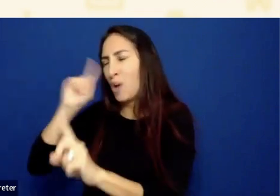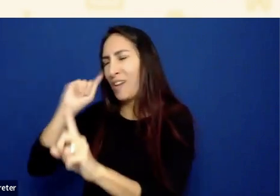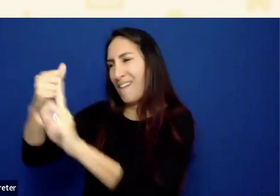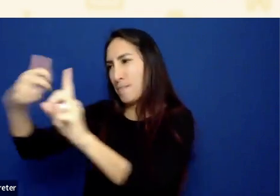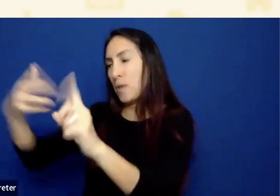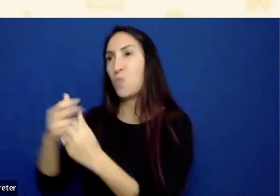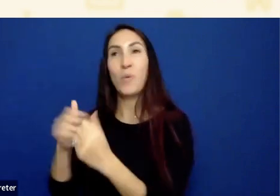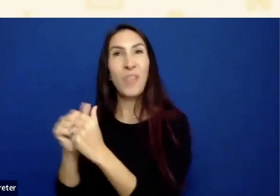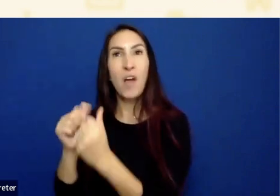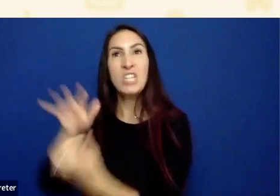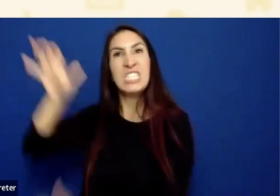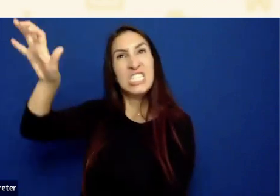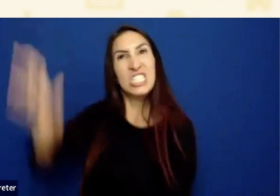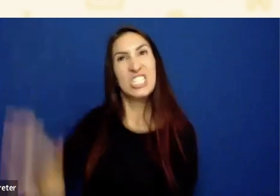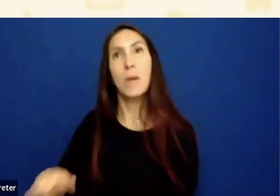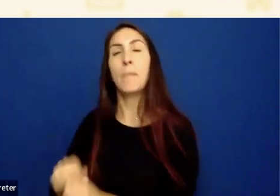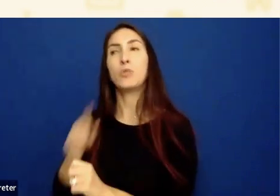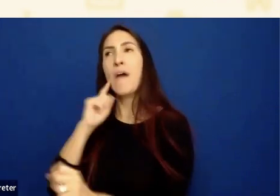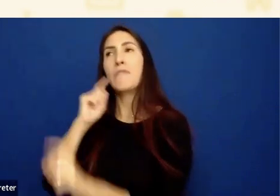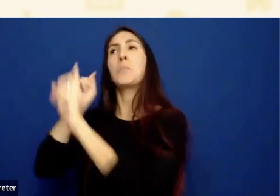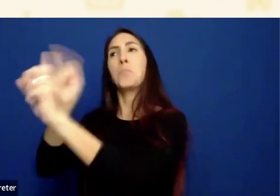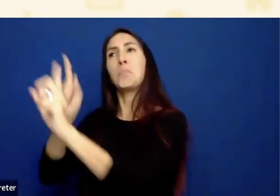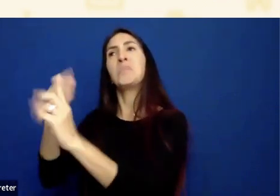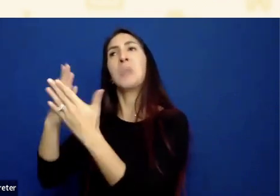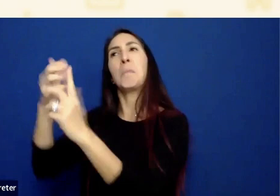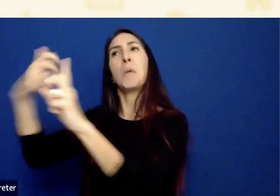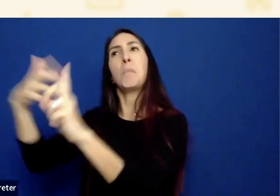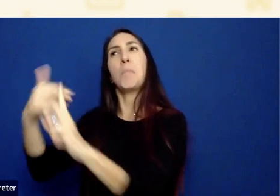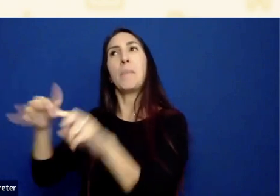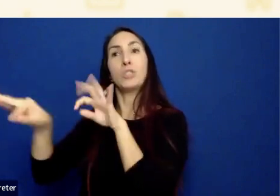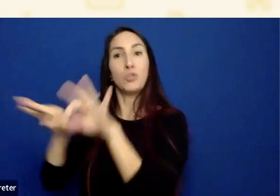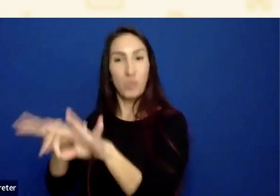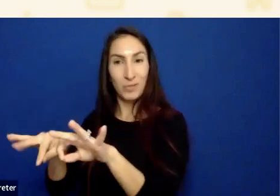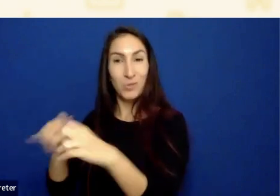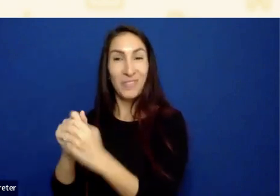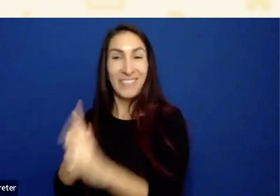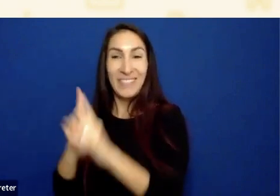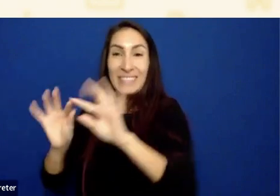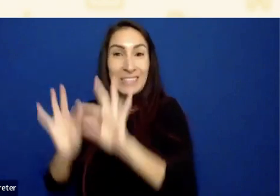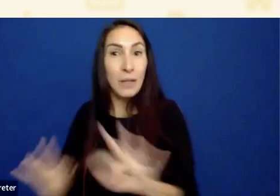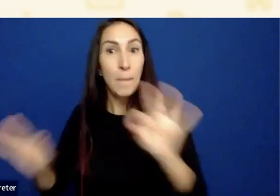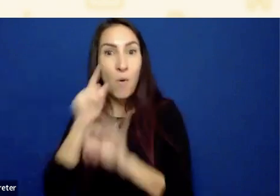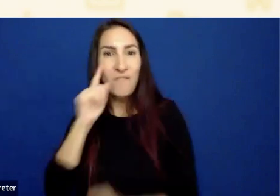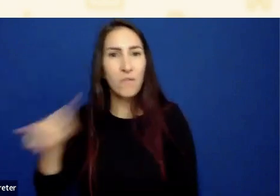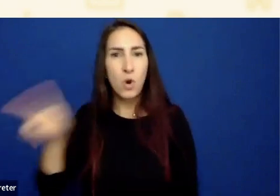But that's the point of trying to come up with a really well-thought-about design variation,